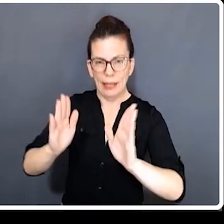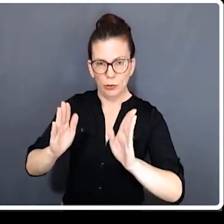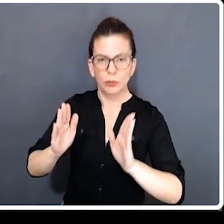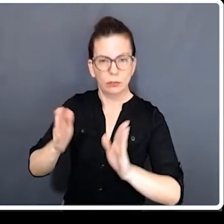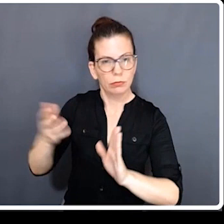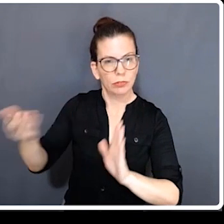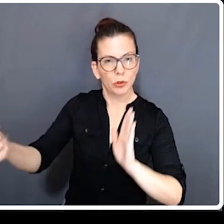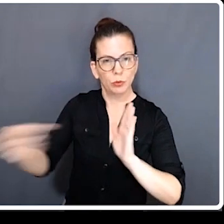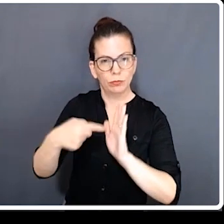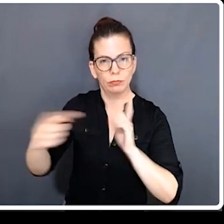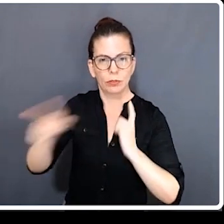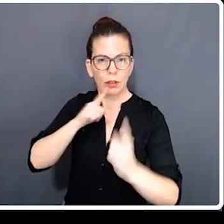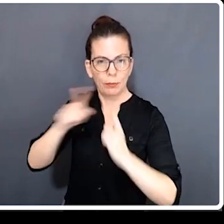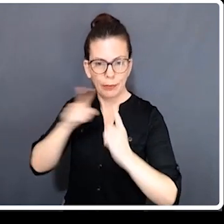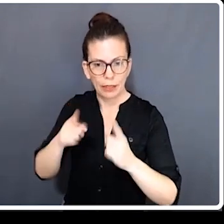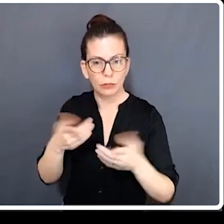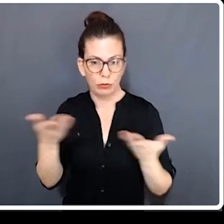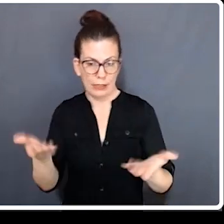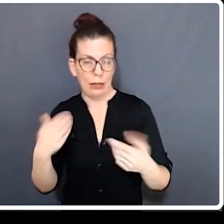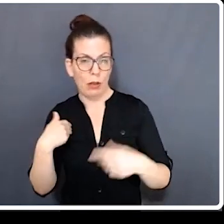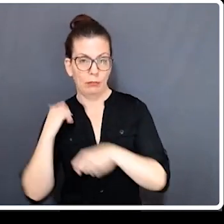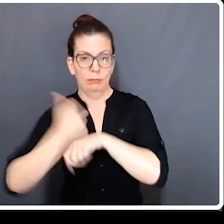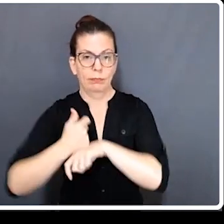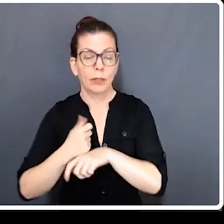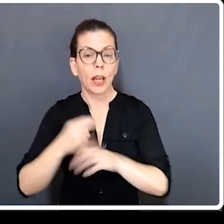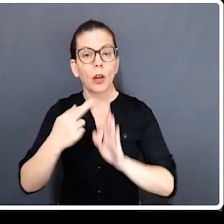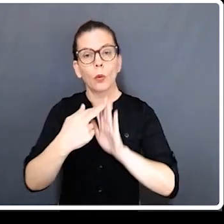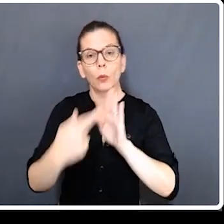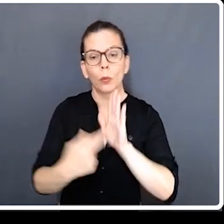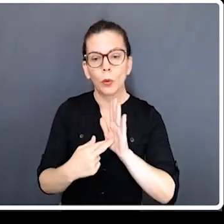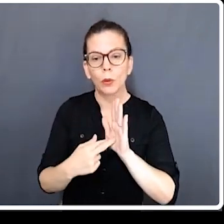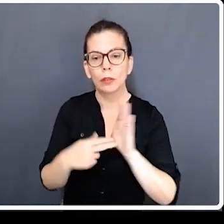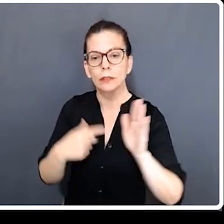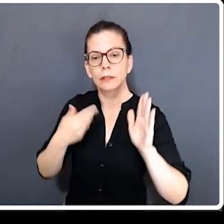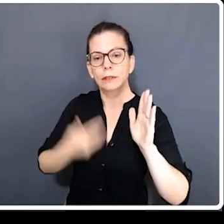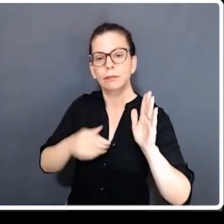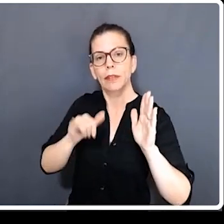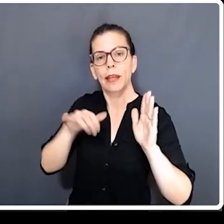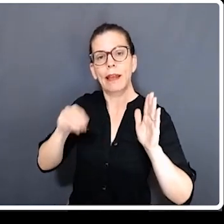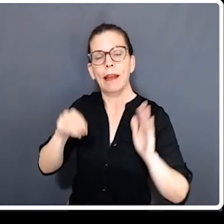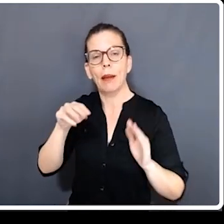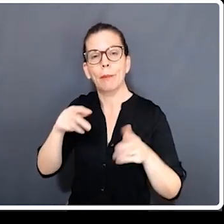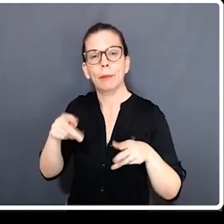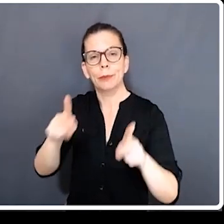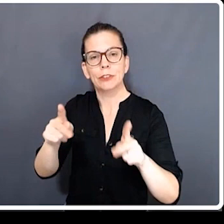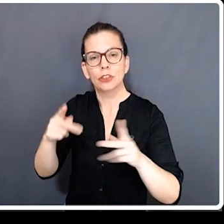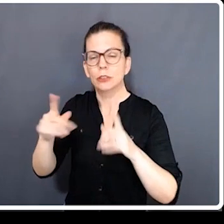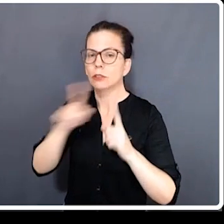In this case, I have a created a role that gives IAM permissions to talk to systems manager